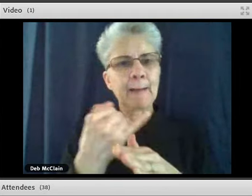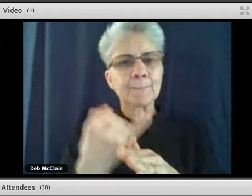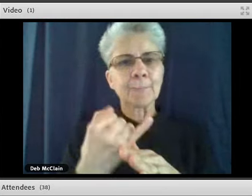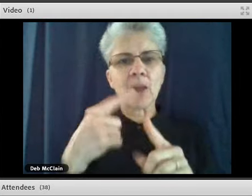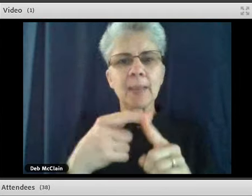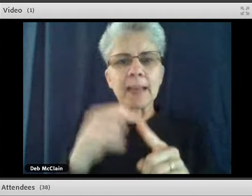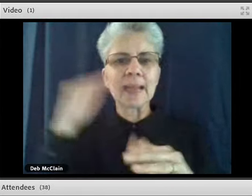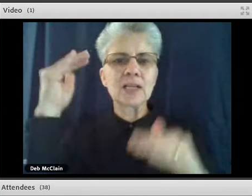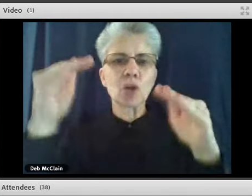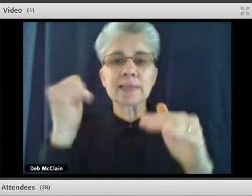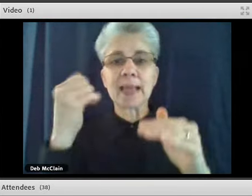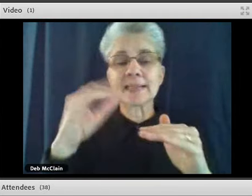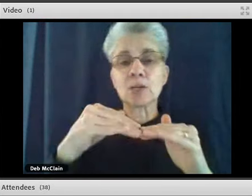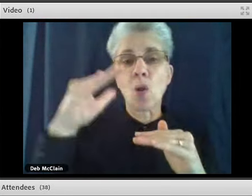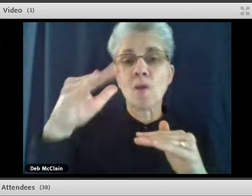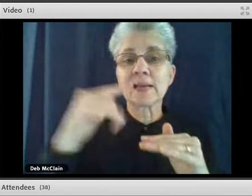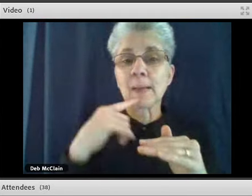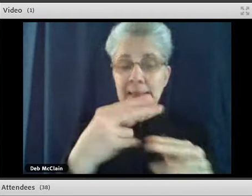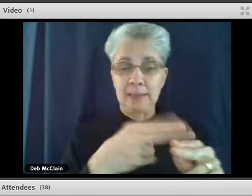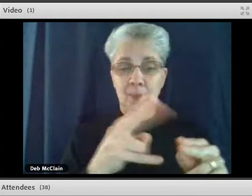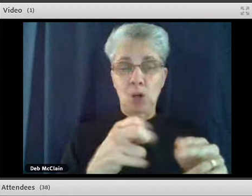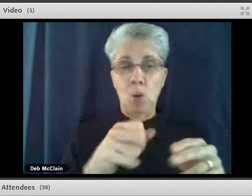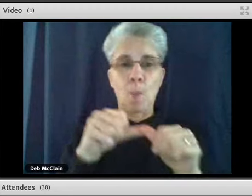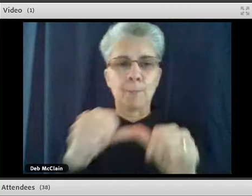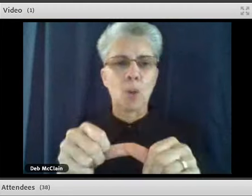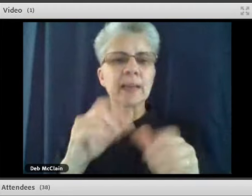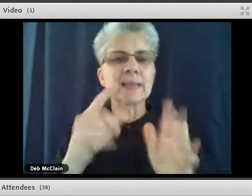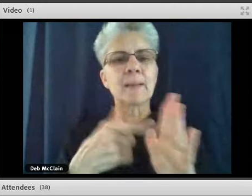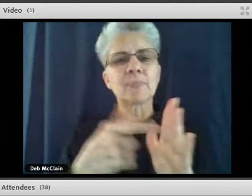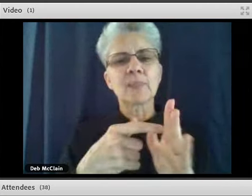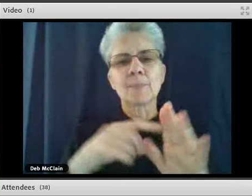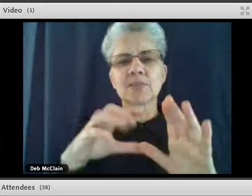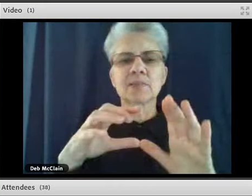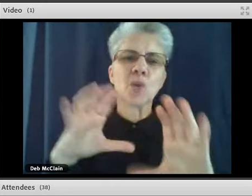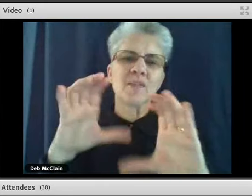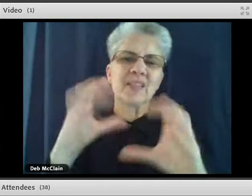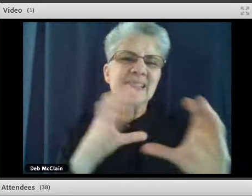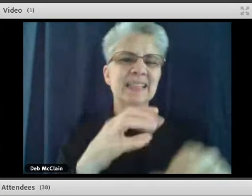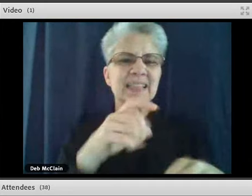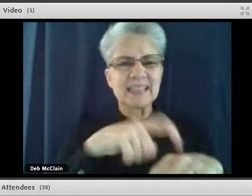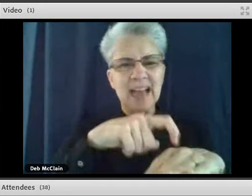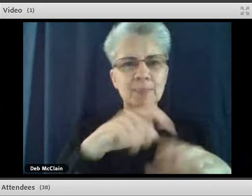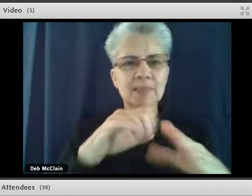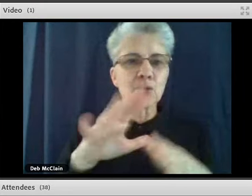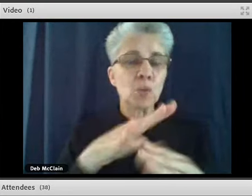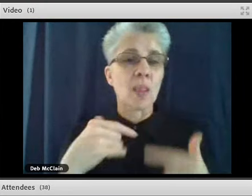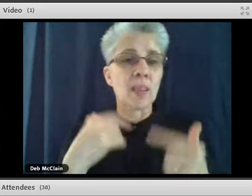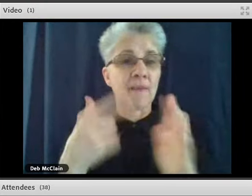and it could be temporary, or it could be permanent. Sometimes, you encounter stages in your life where something happens to you,